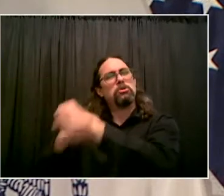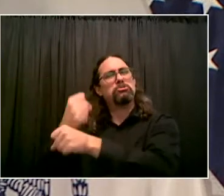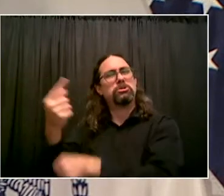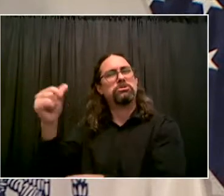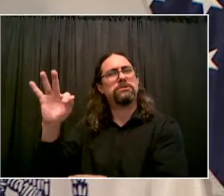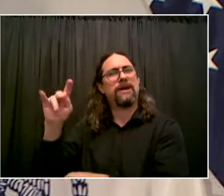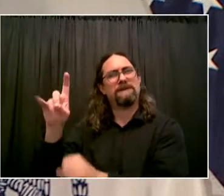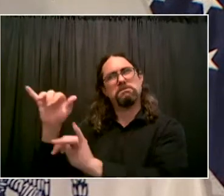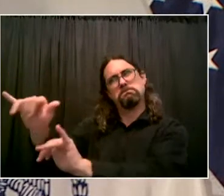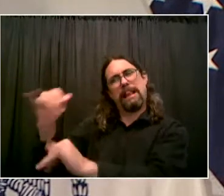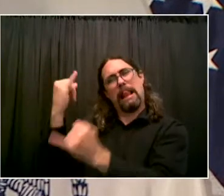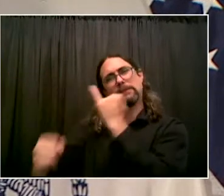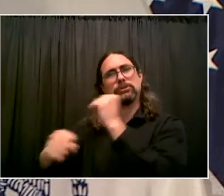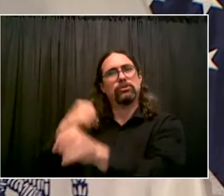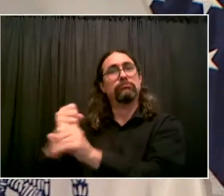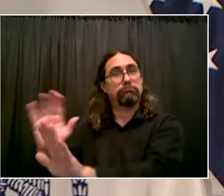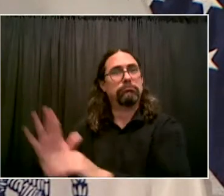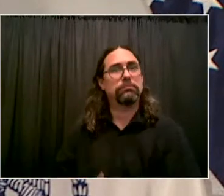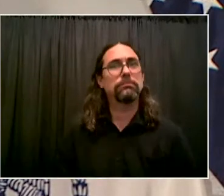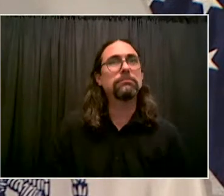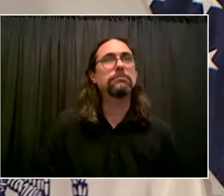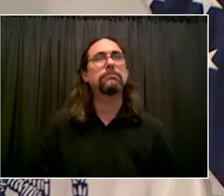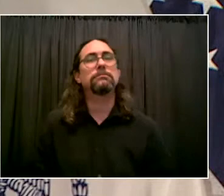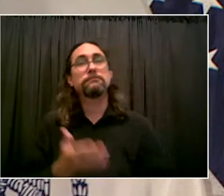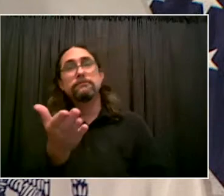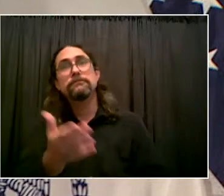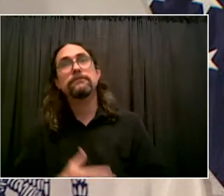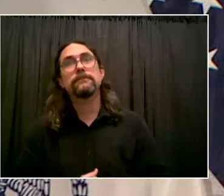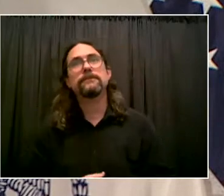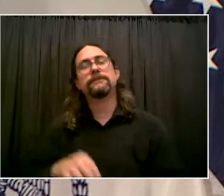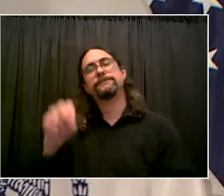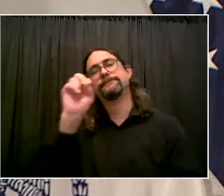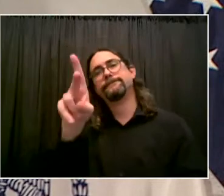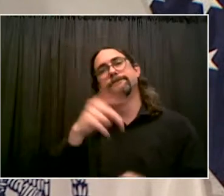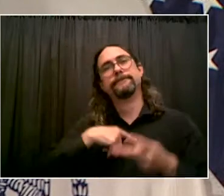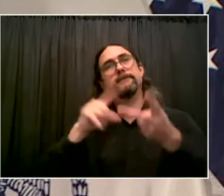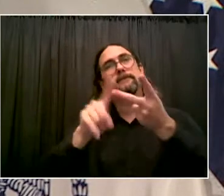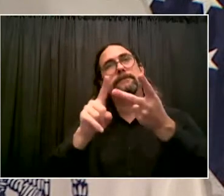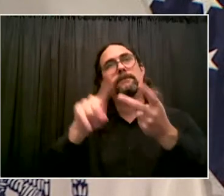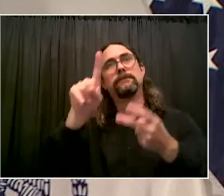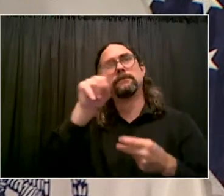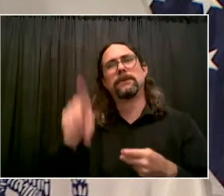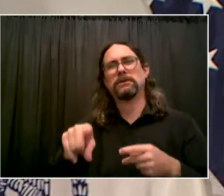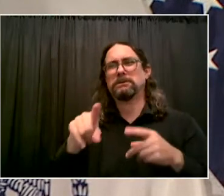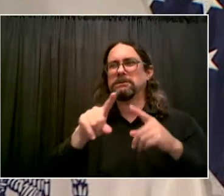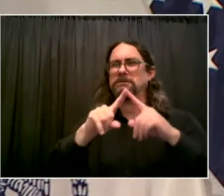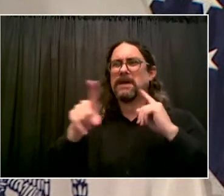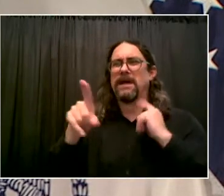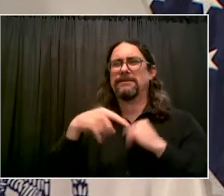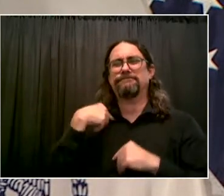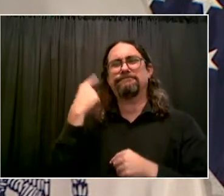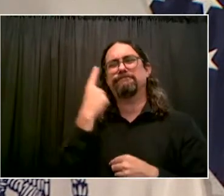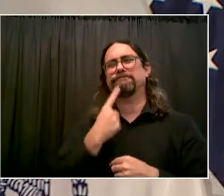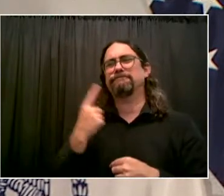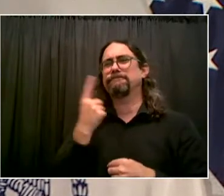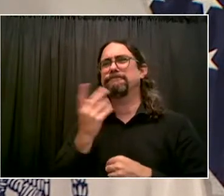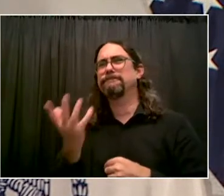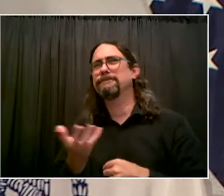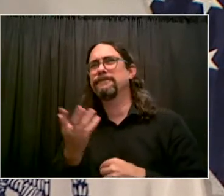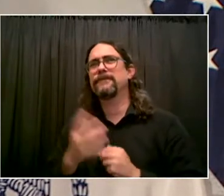GO AHEAD HENRY. Reporter: